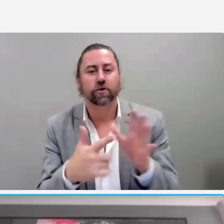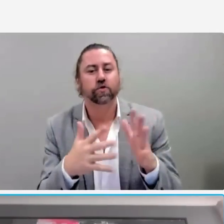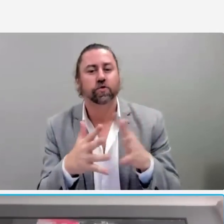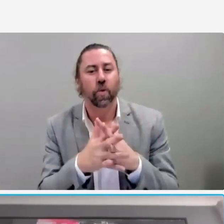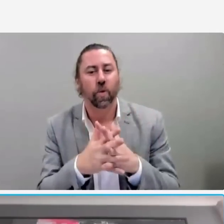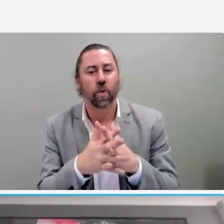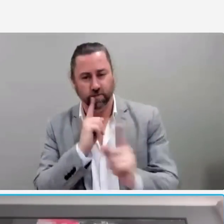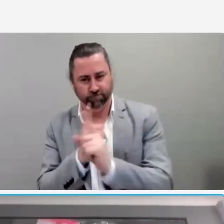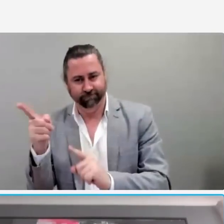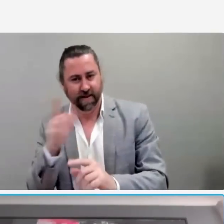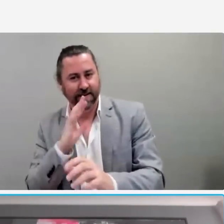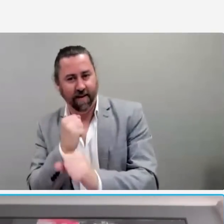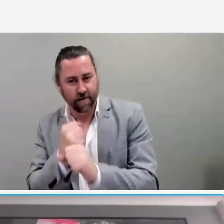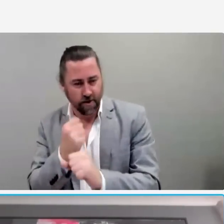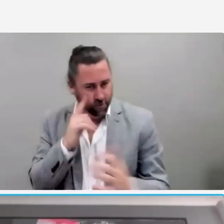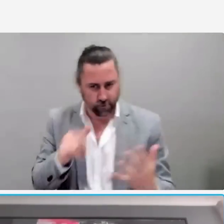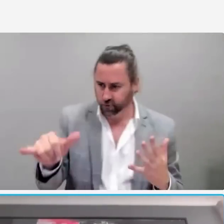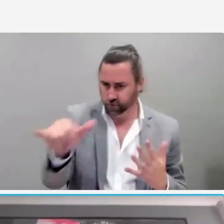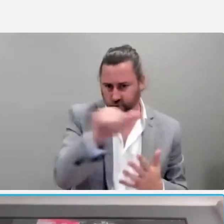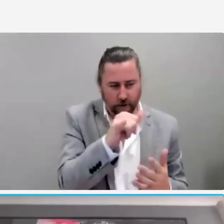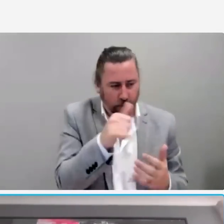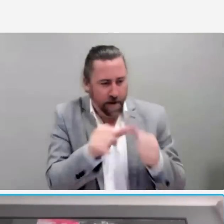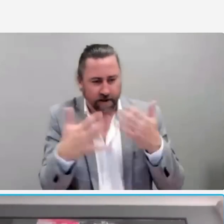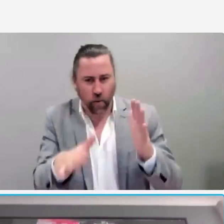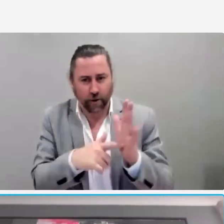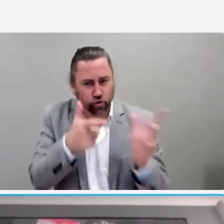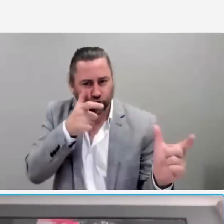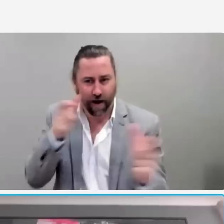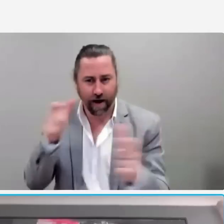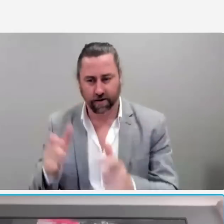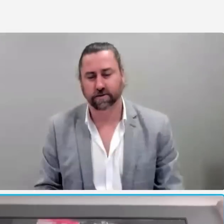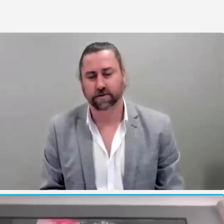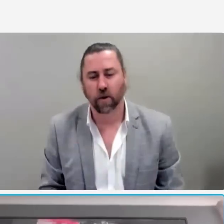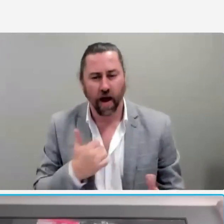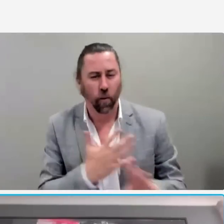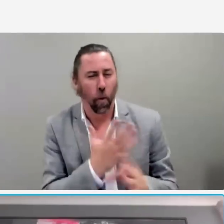exploring different options for regulating providers. And under that sort of an approach strengthening